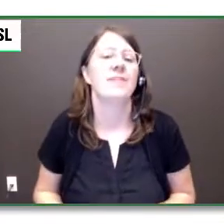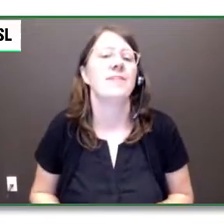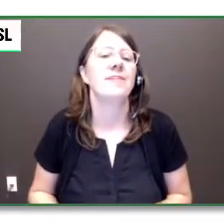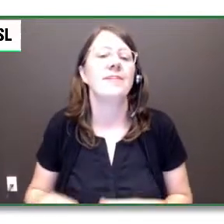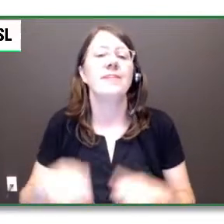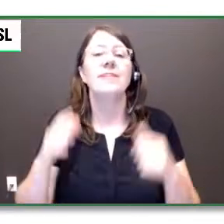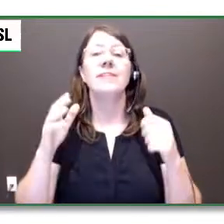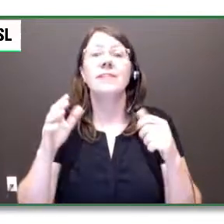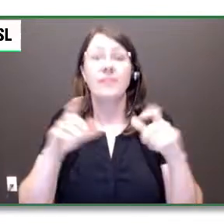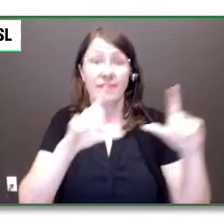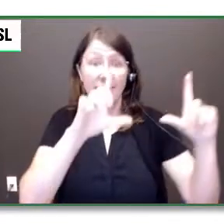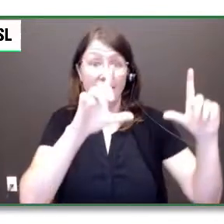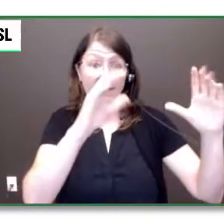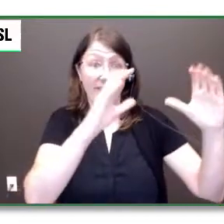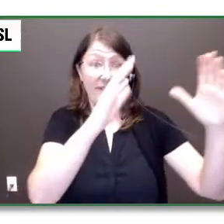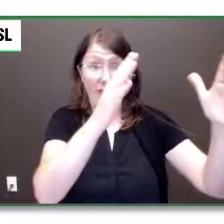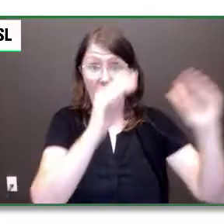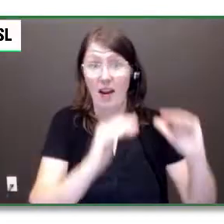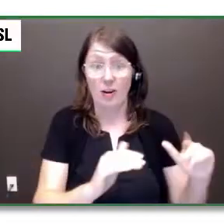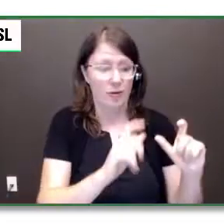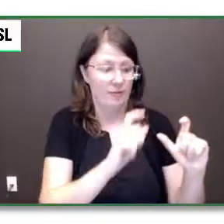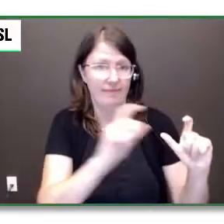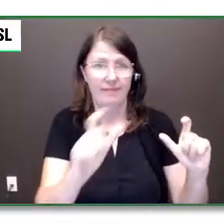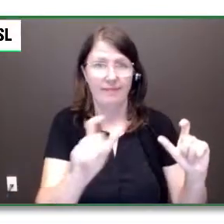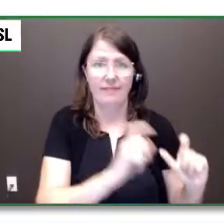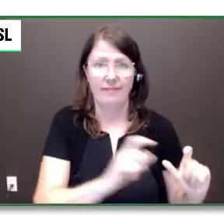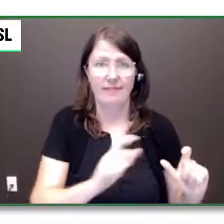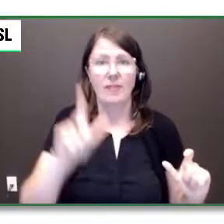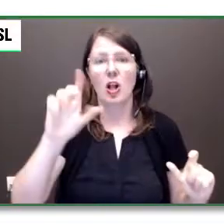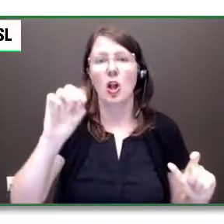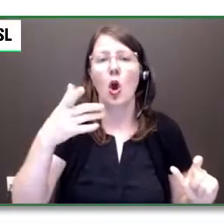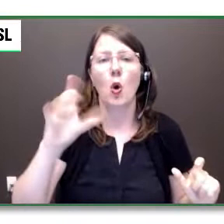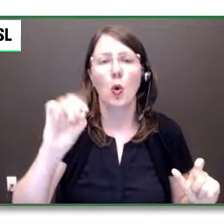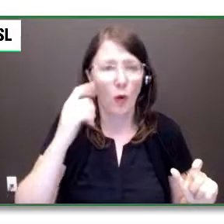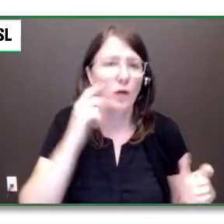organizations that I'm involved with including uh Accessibility Standards